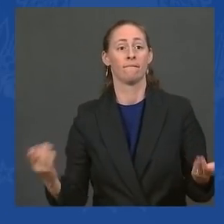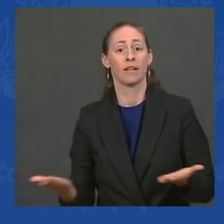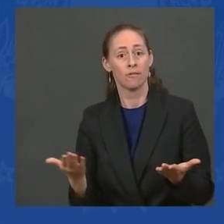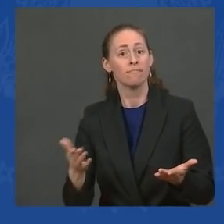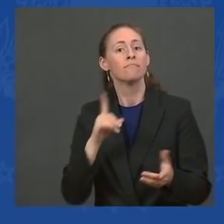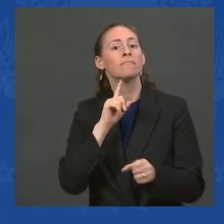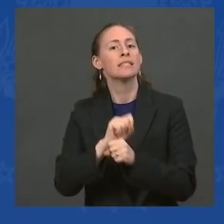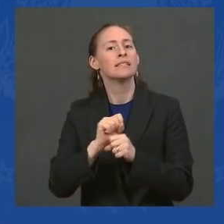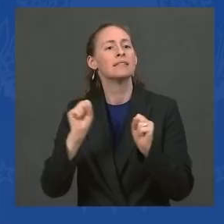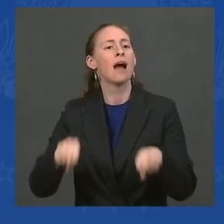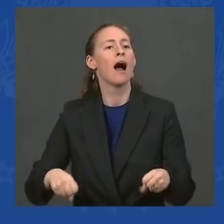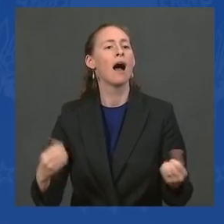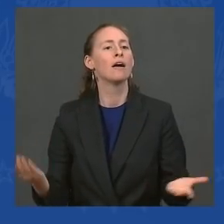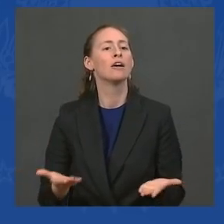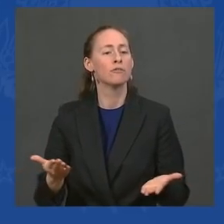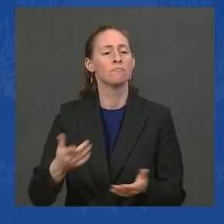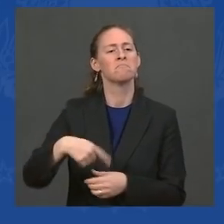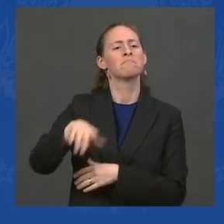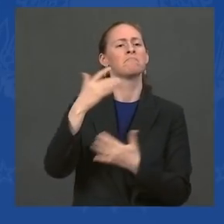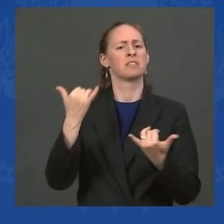and our total roster right now is 20 children.